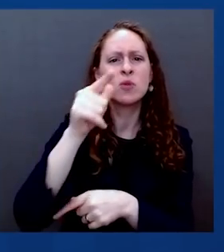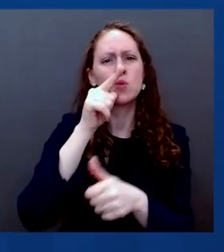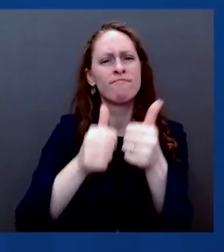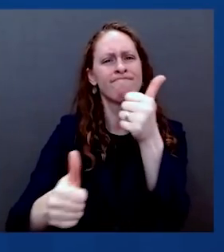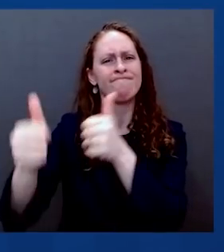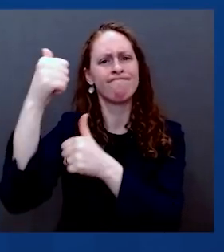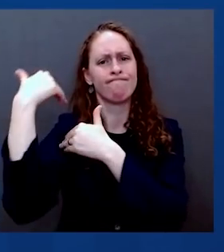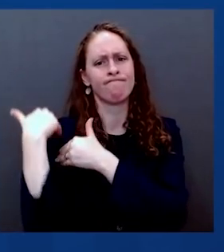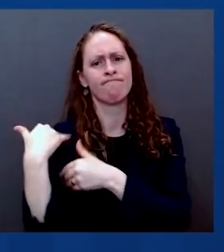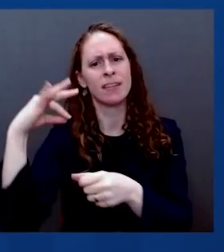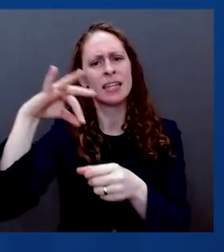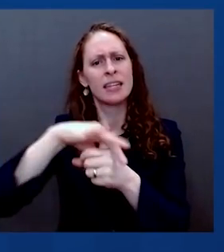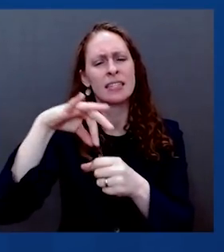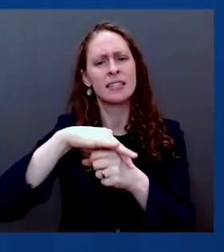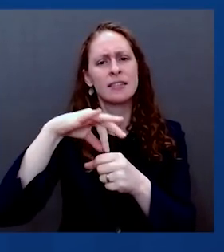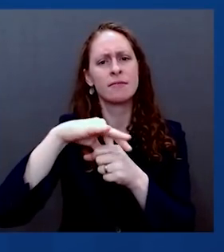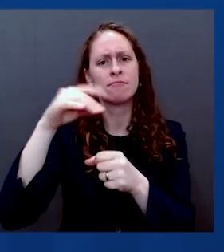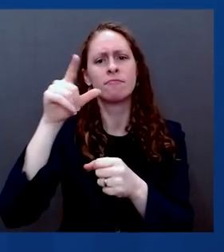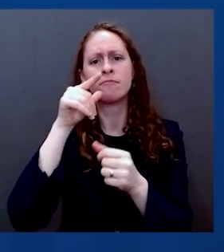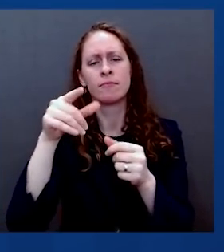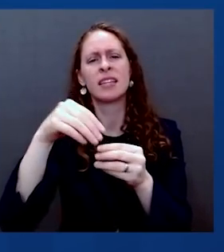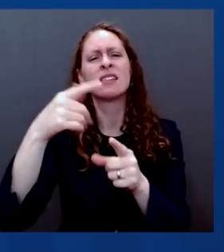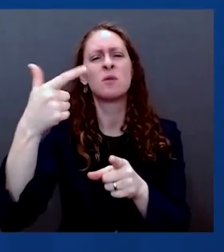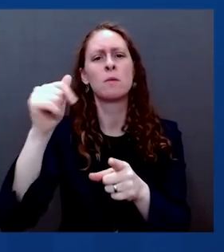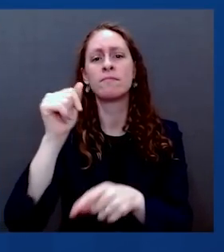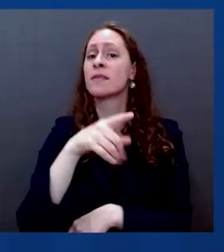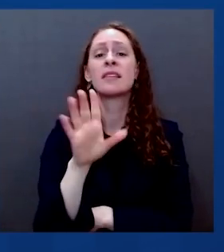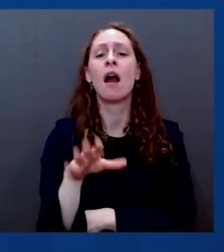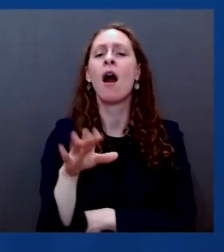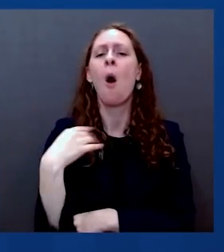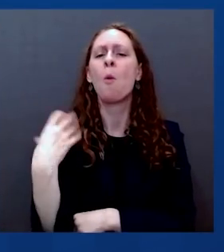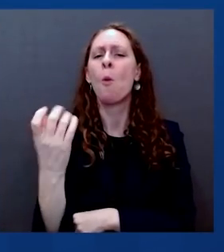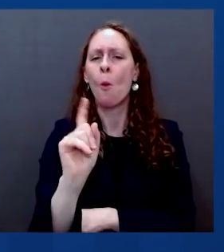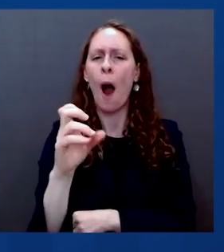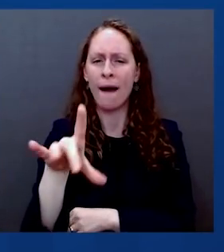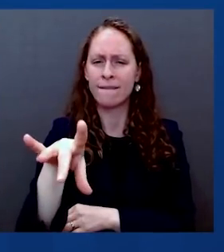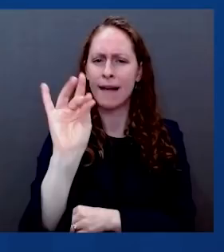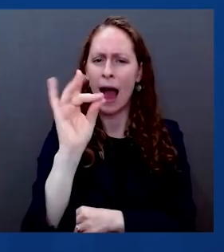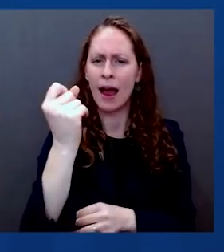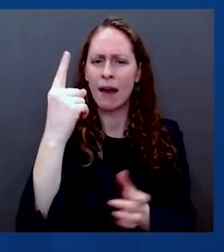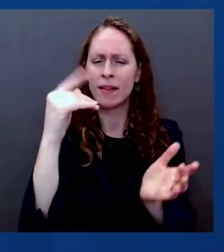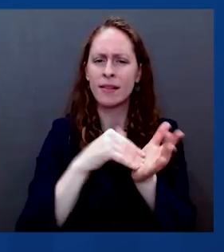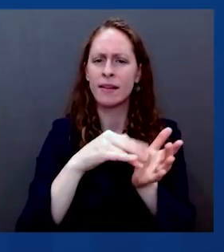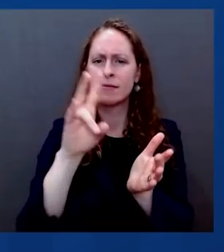Pray God. He didn't say that part. He didn't say, "Count the votes."